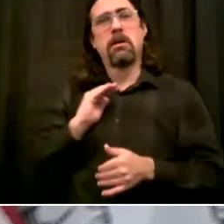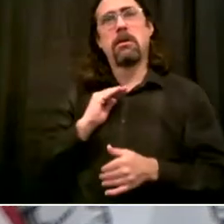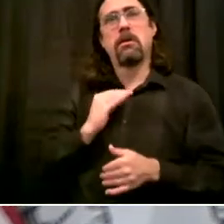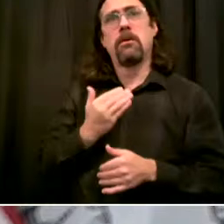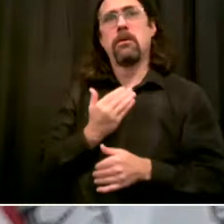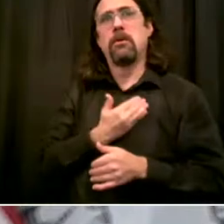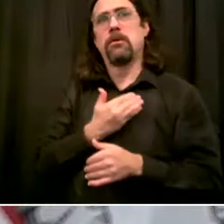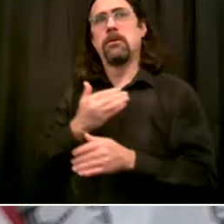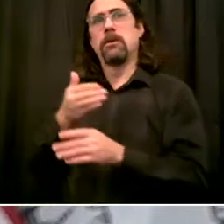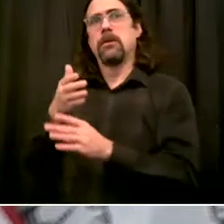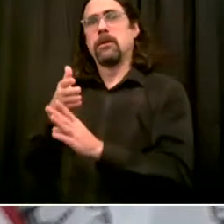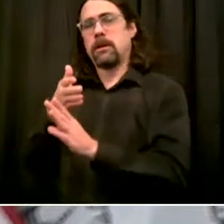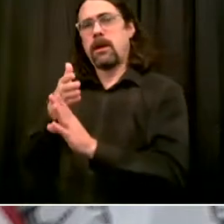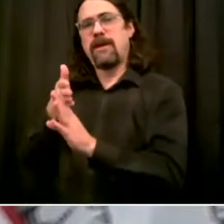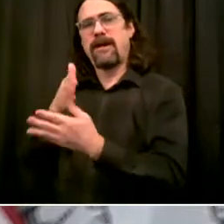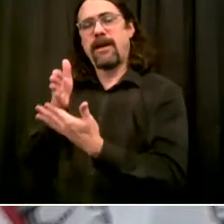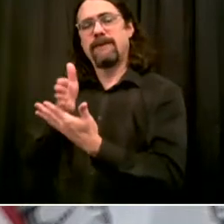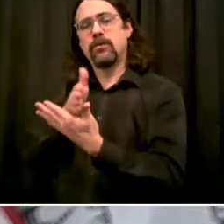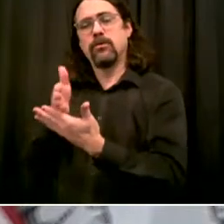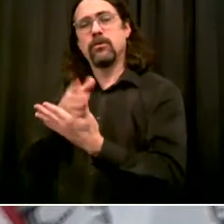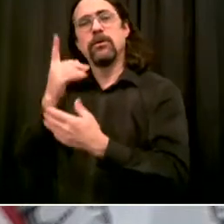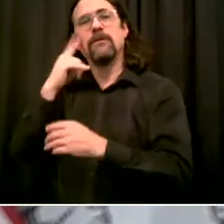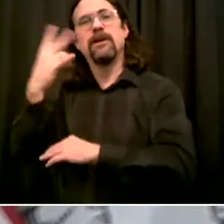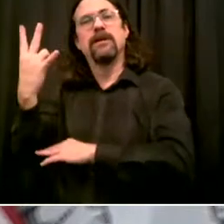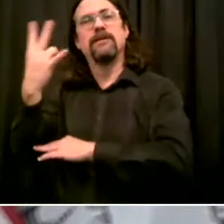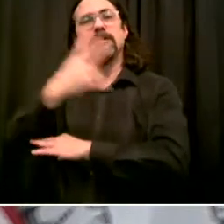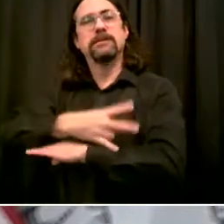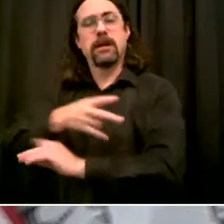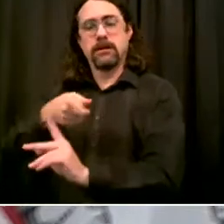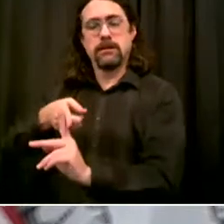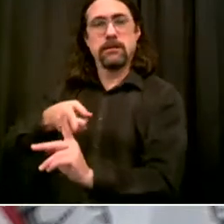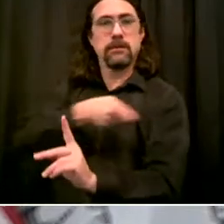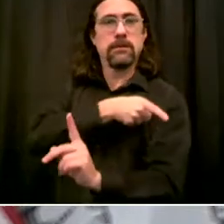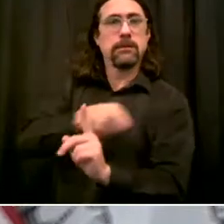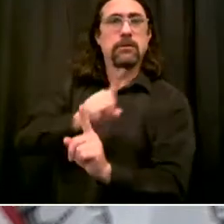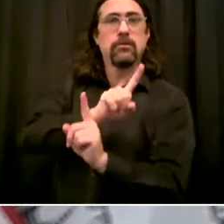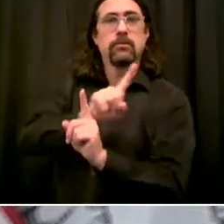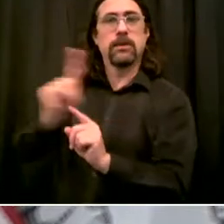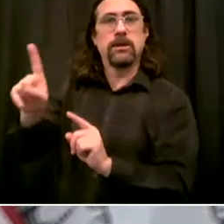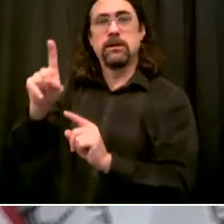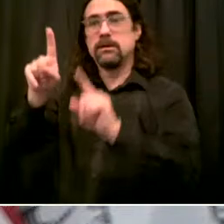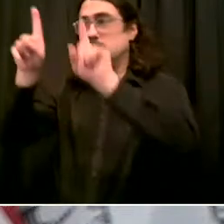IIIT S S NOT A ROLLING THE